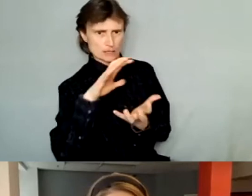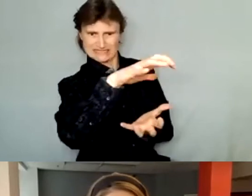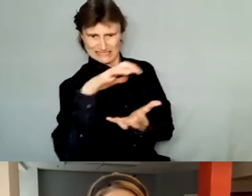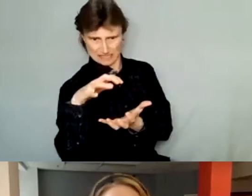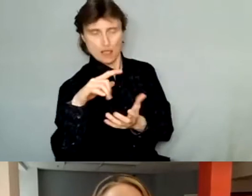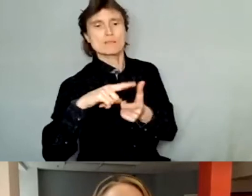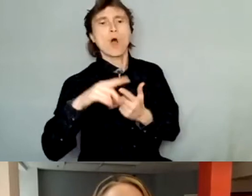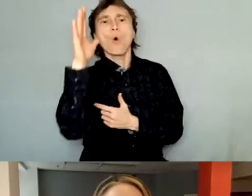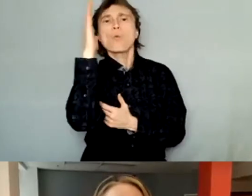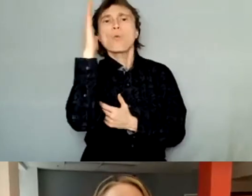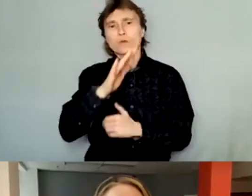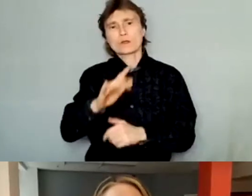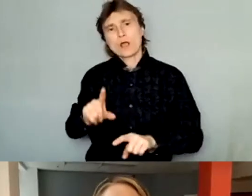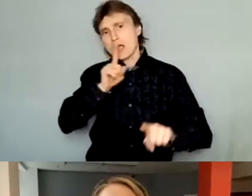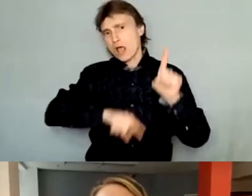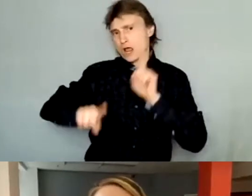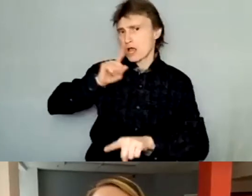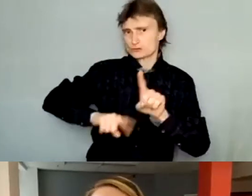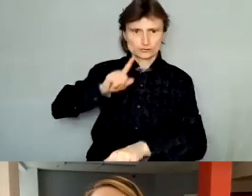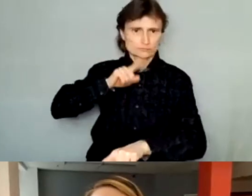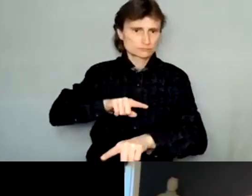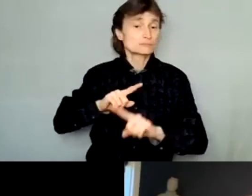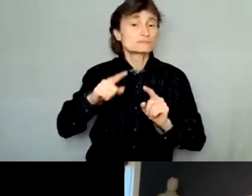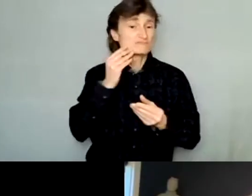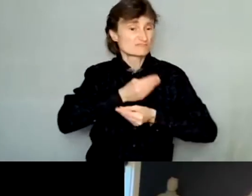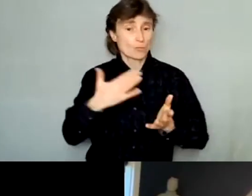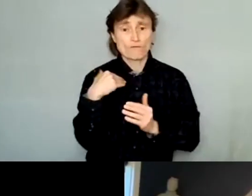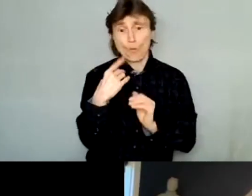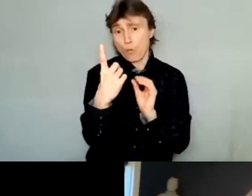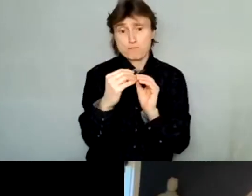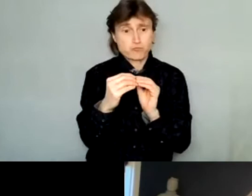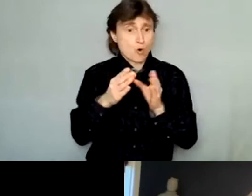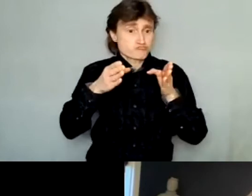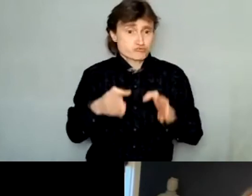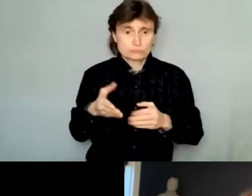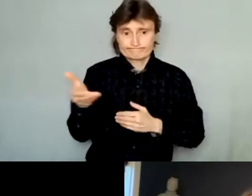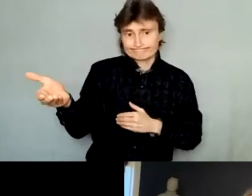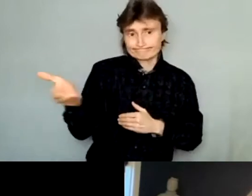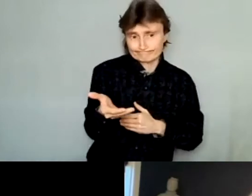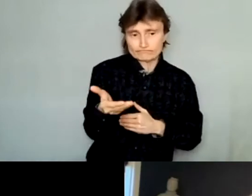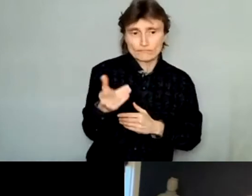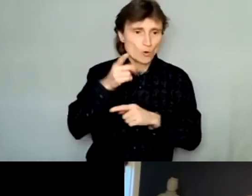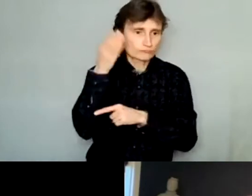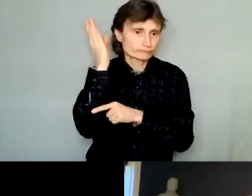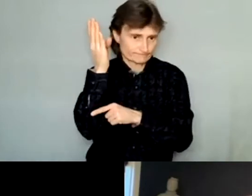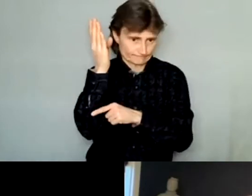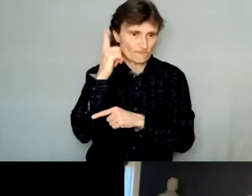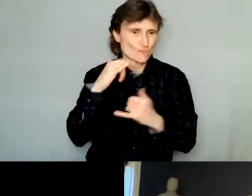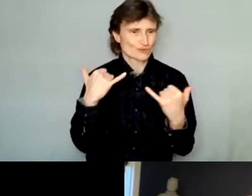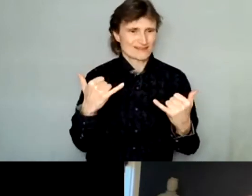And we have one more person that I would like all of you to hear from today as we move ahead